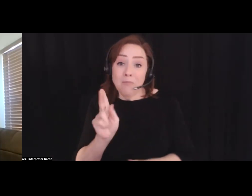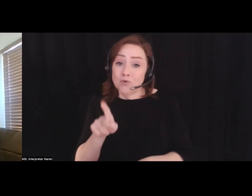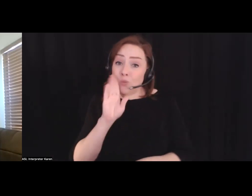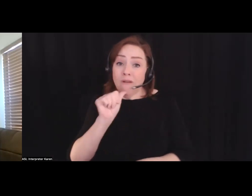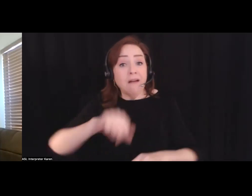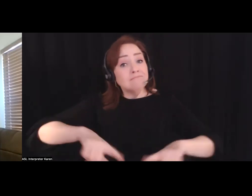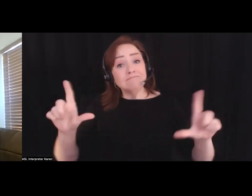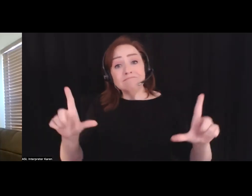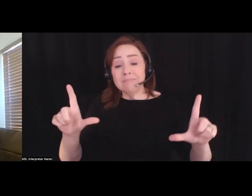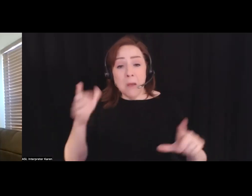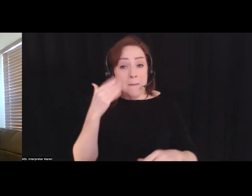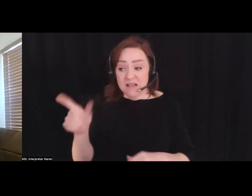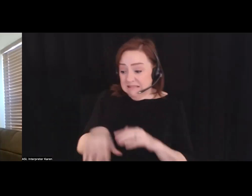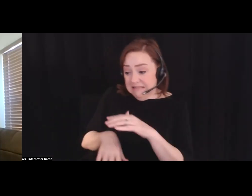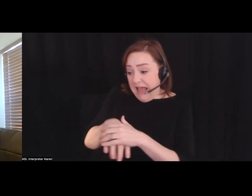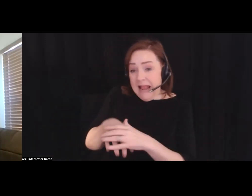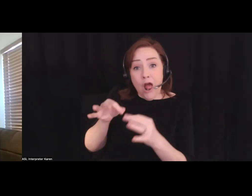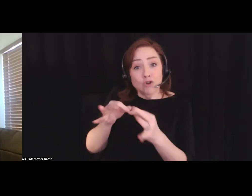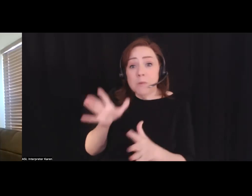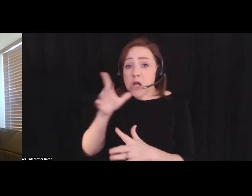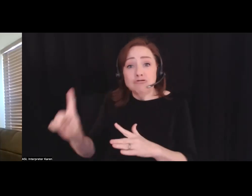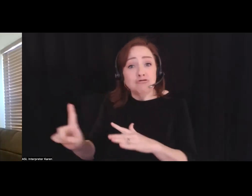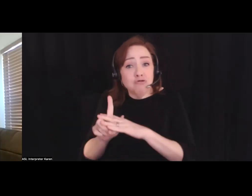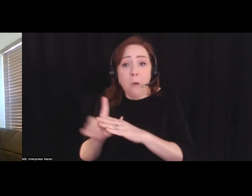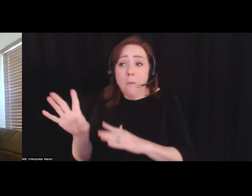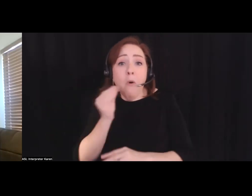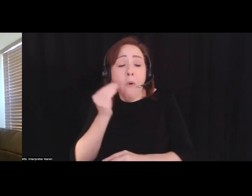interpreter would have never shown up at her house or wherever that she was meeting them and